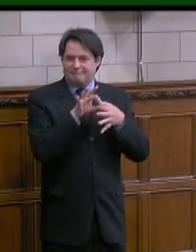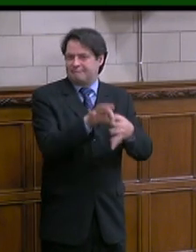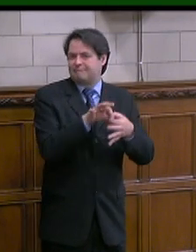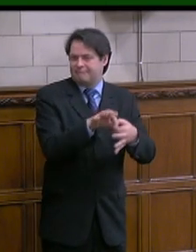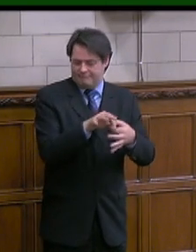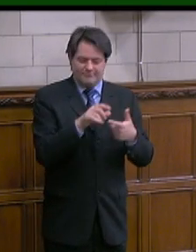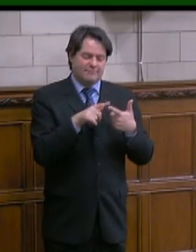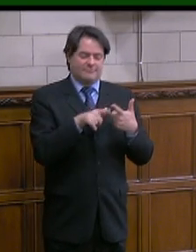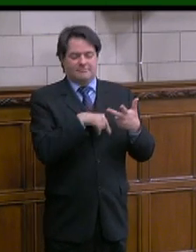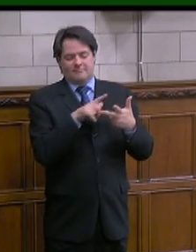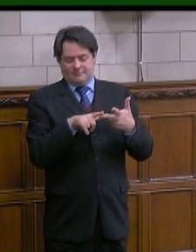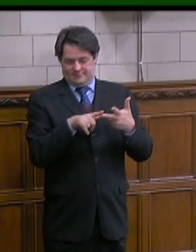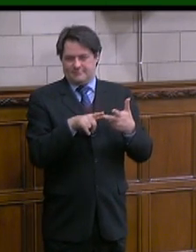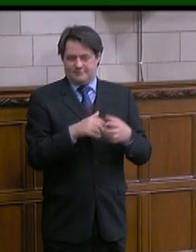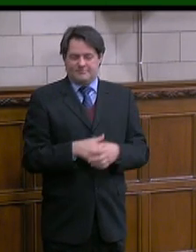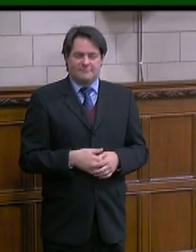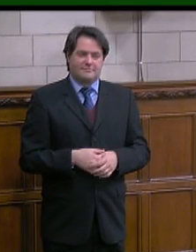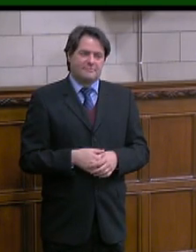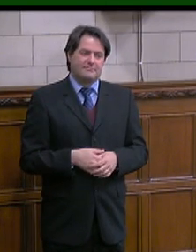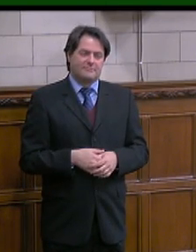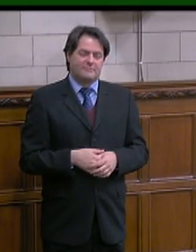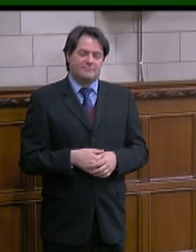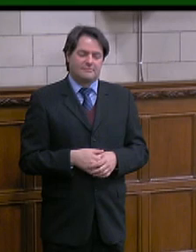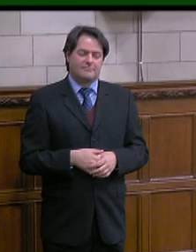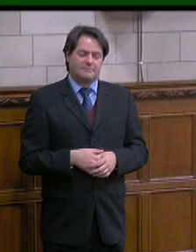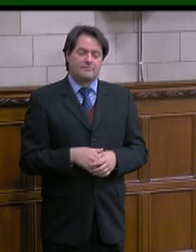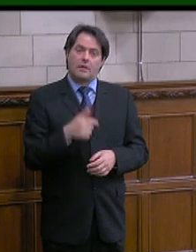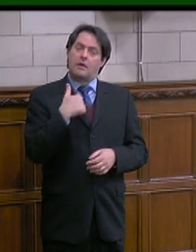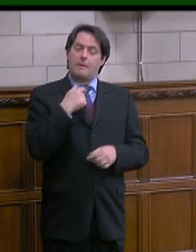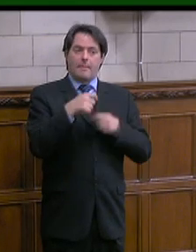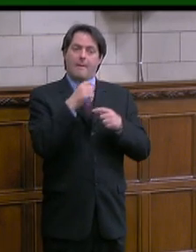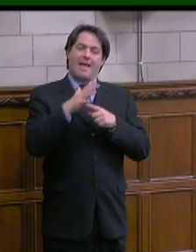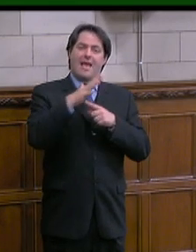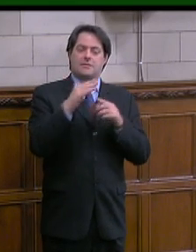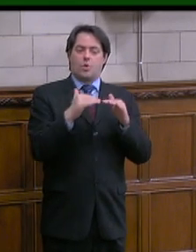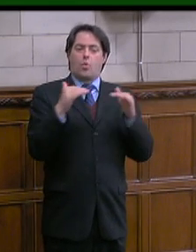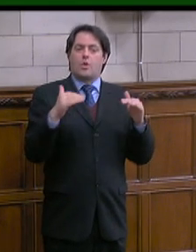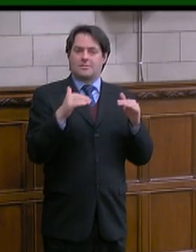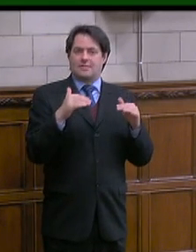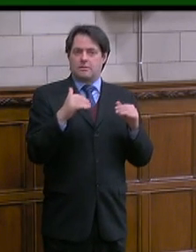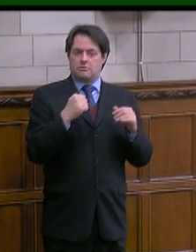My third reason for learning was that I became the head of equalities at the trade union